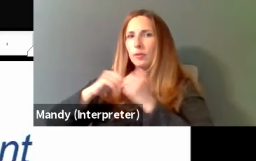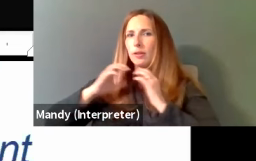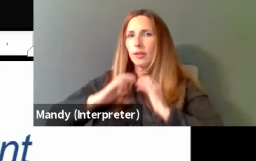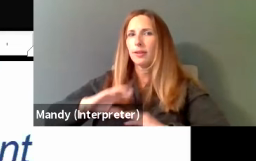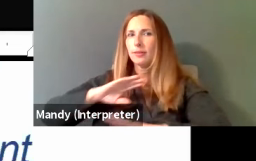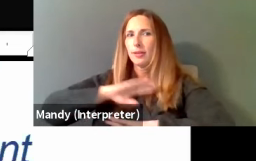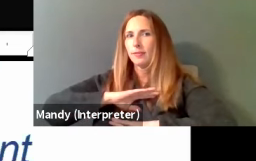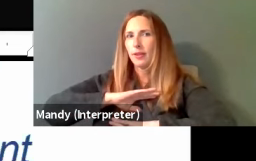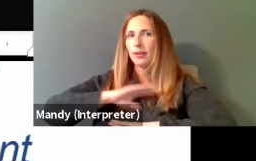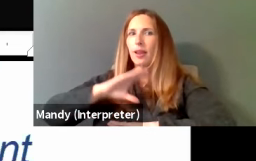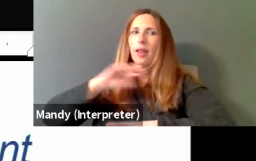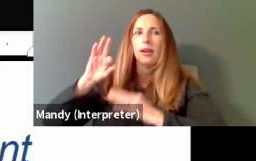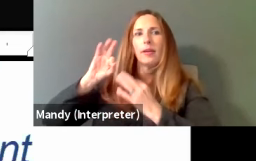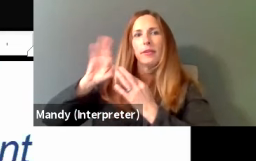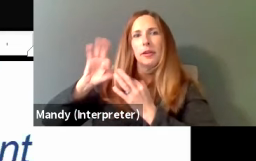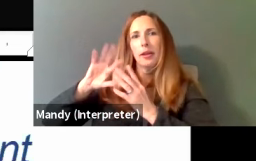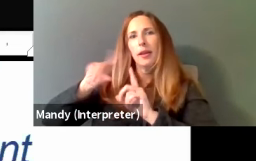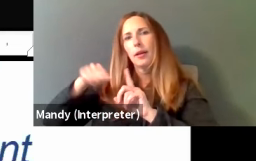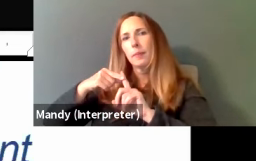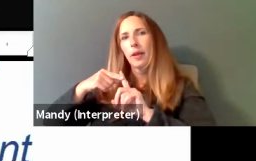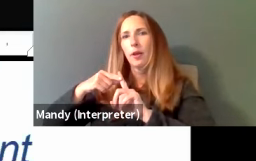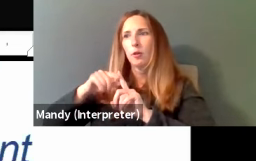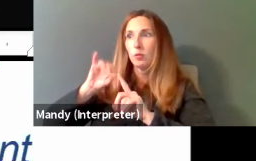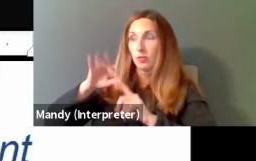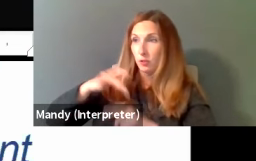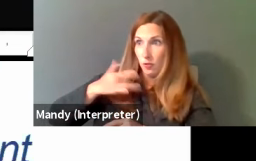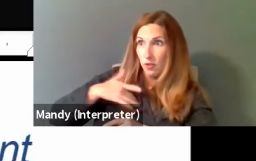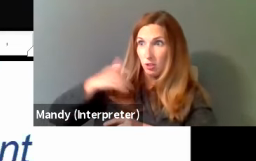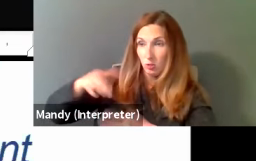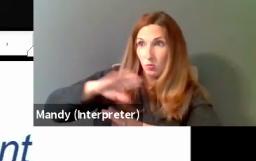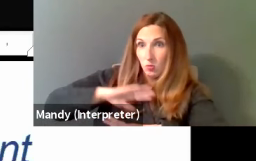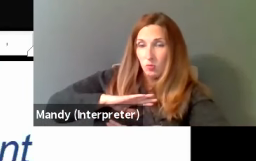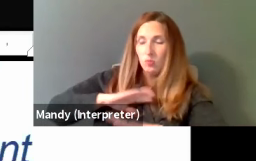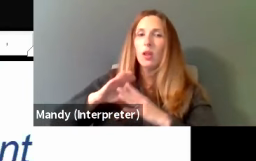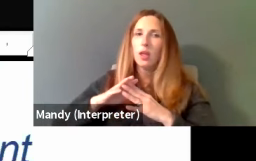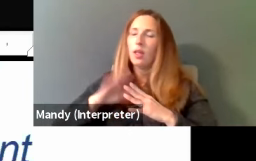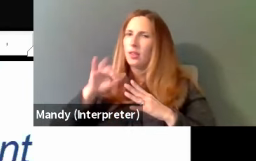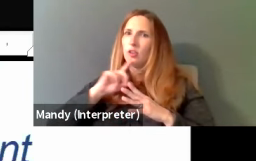and feedback about whether their needs were met. That's really something great to think about.